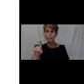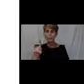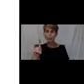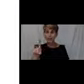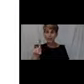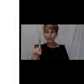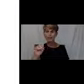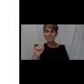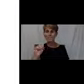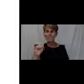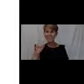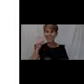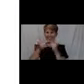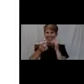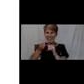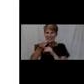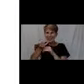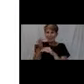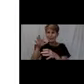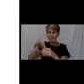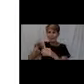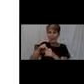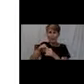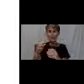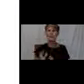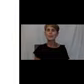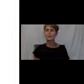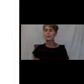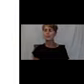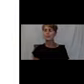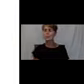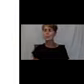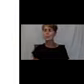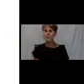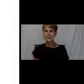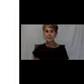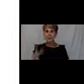Last few votes and the poll share the results